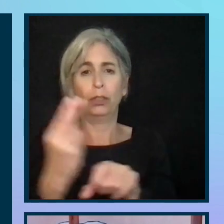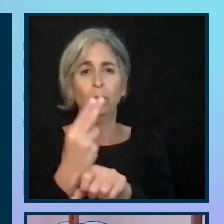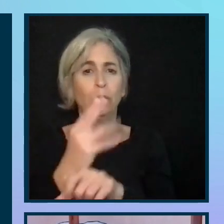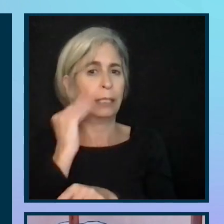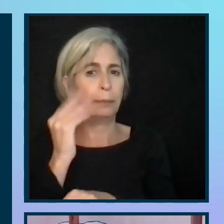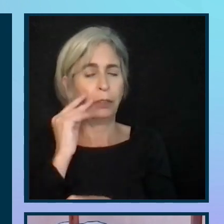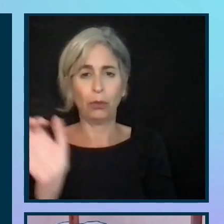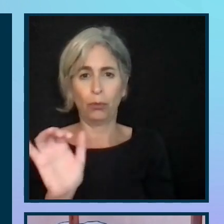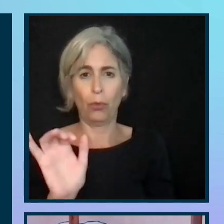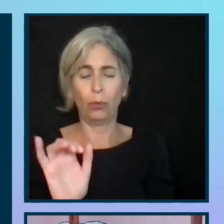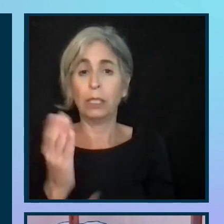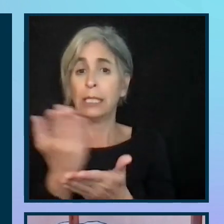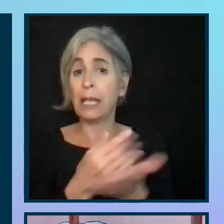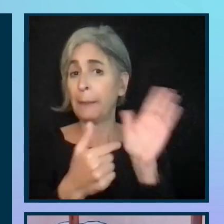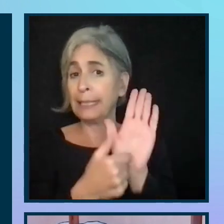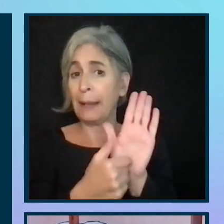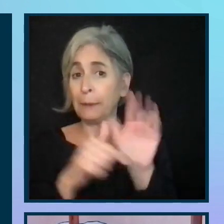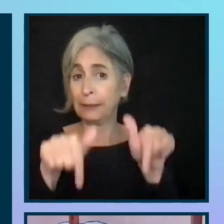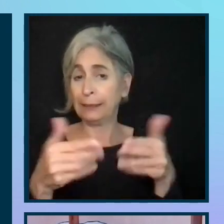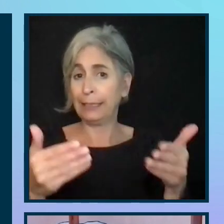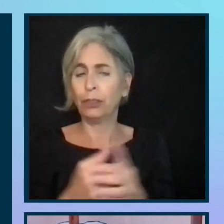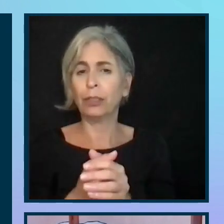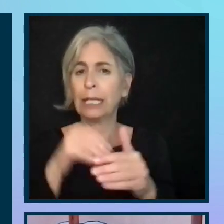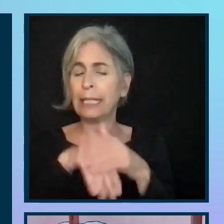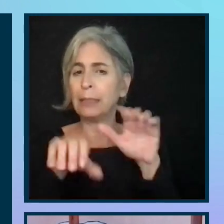so here are some examples of what those accessibility AC might look like,